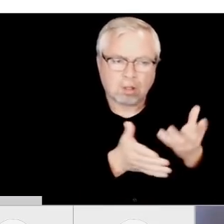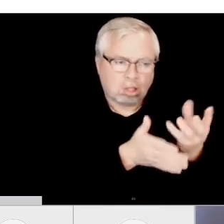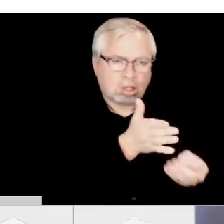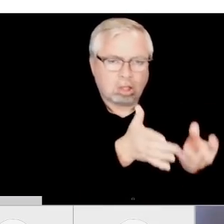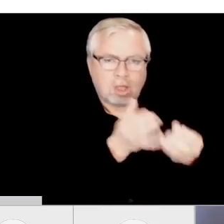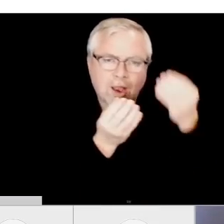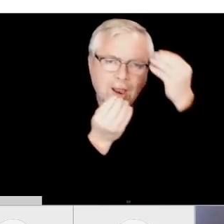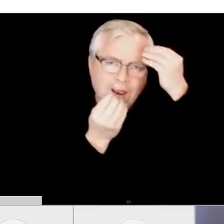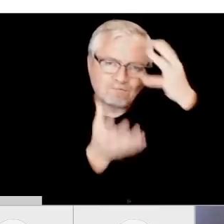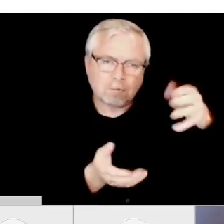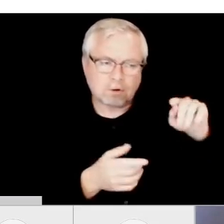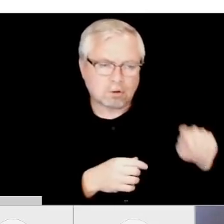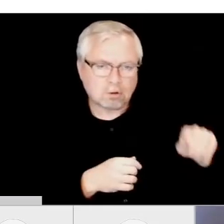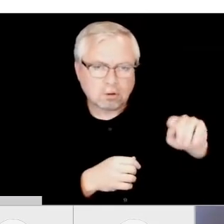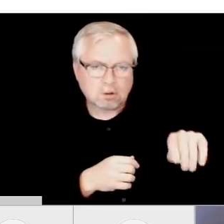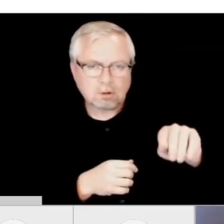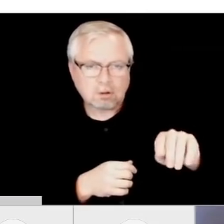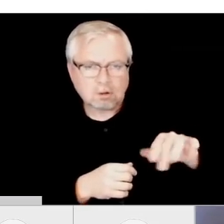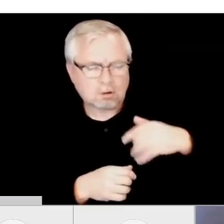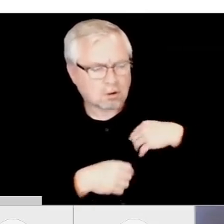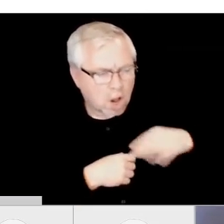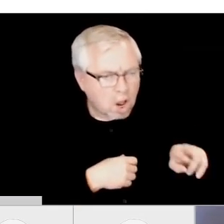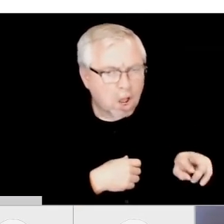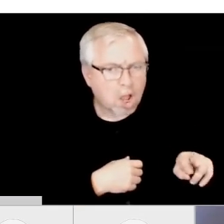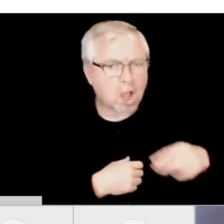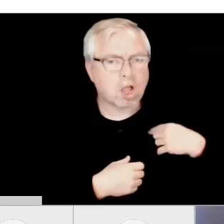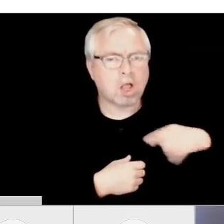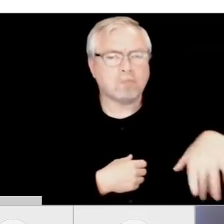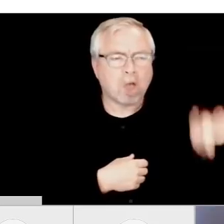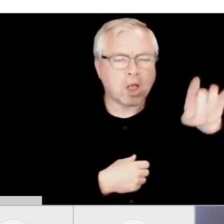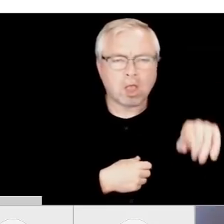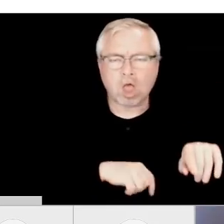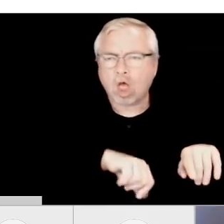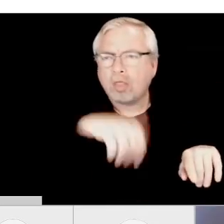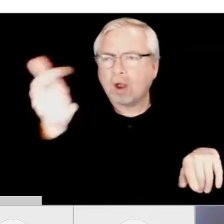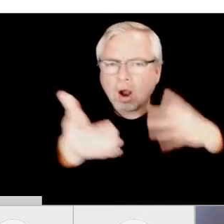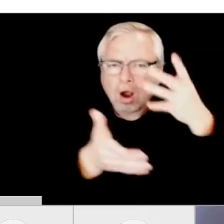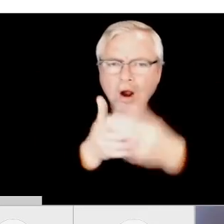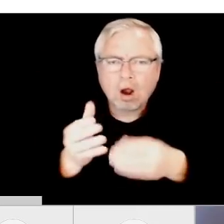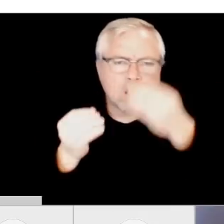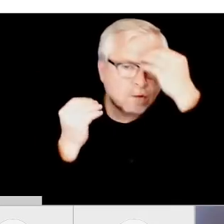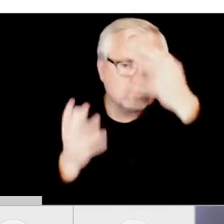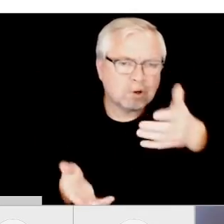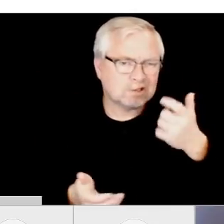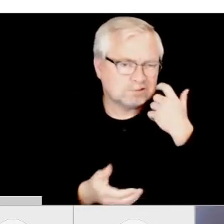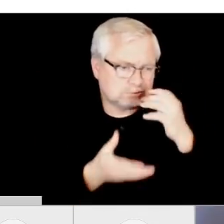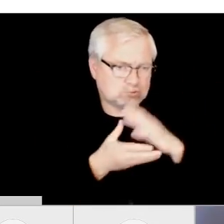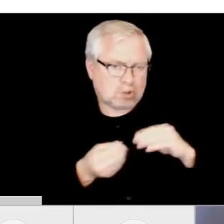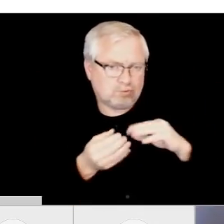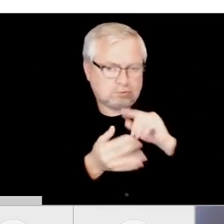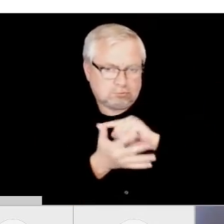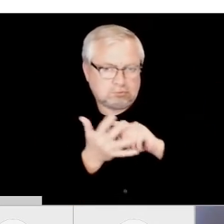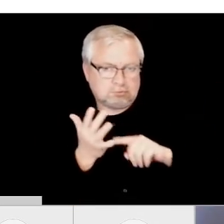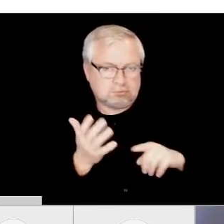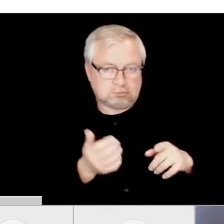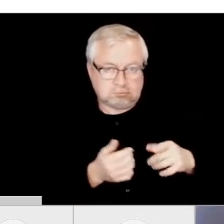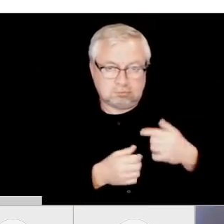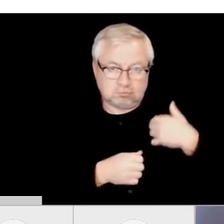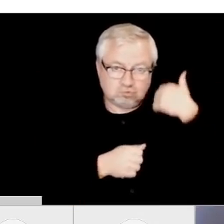And we've discovered another omission this week when this last scenario came out on the last model.